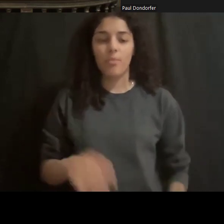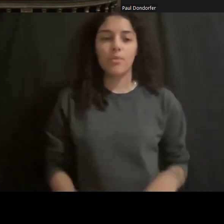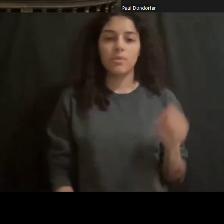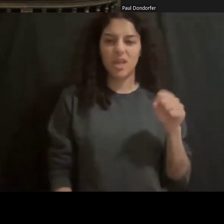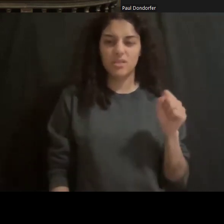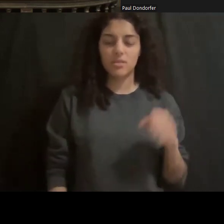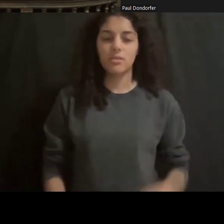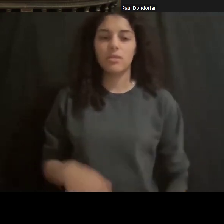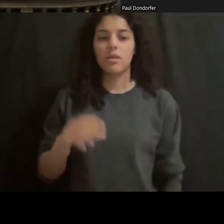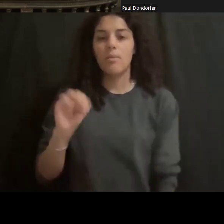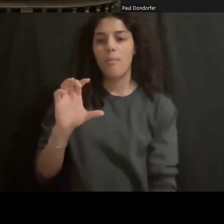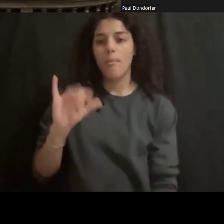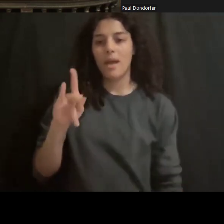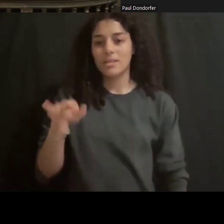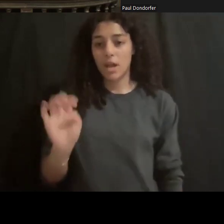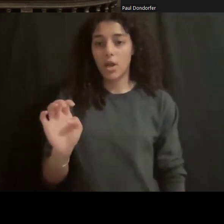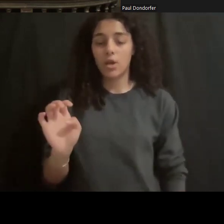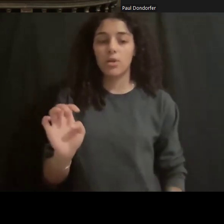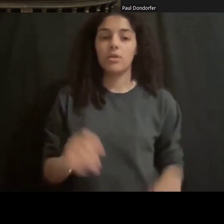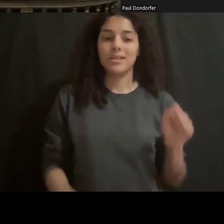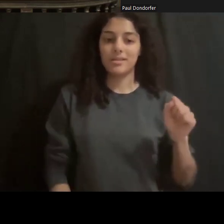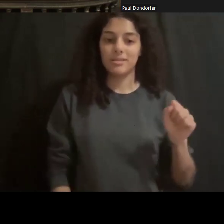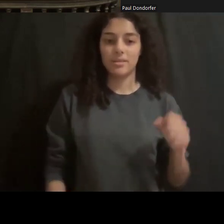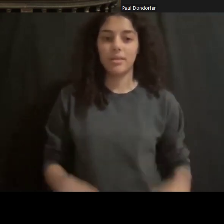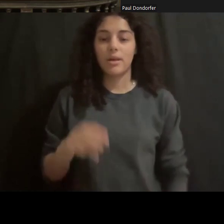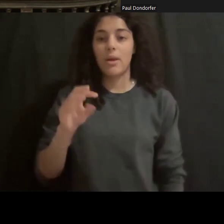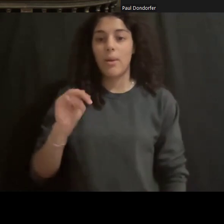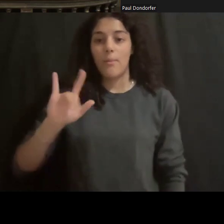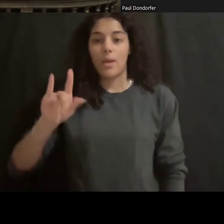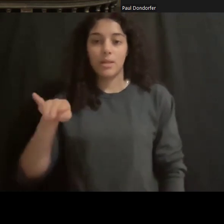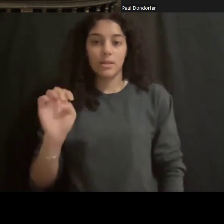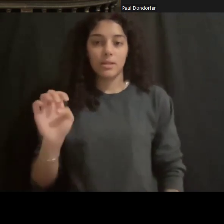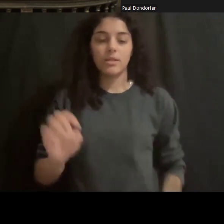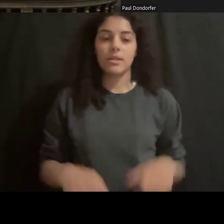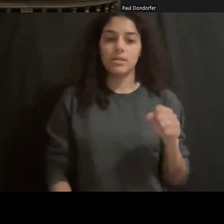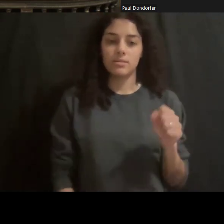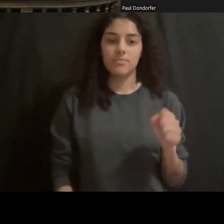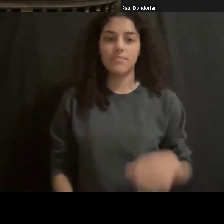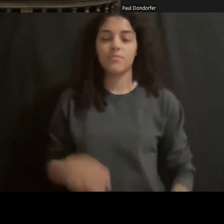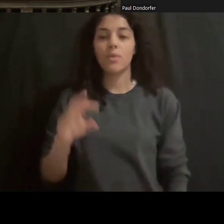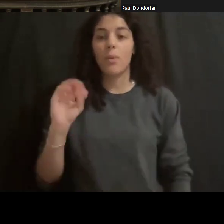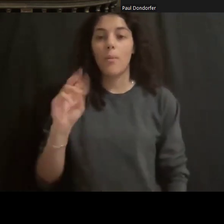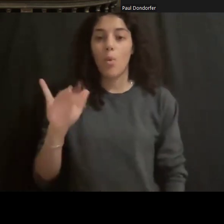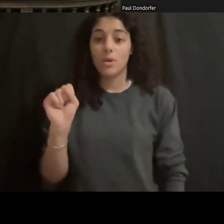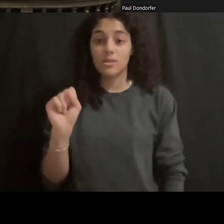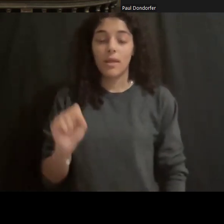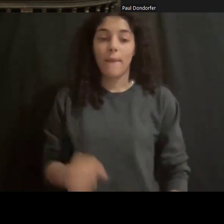votes yes Miss McIntyre Miss McIntyre vote yes Mr Mil yes Mr Mil votes yes Mr Morris yes Mr Morris